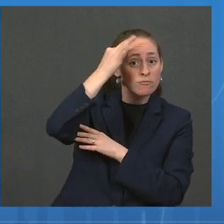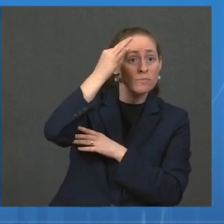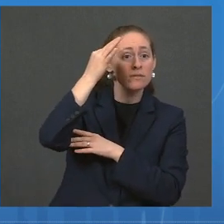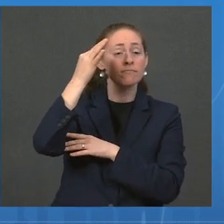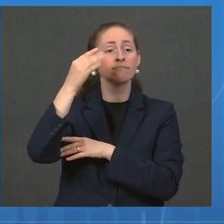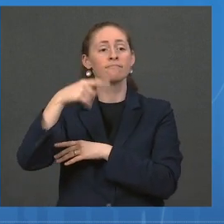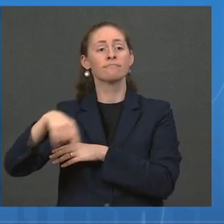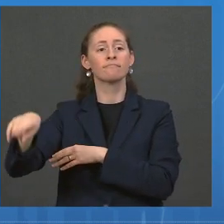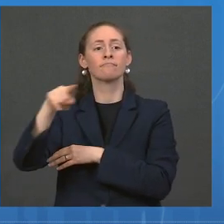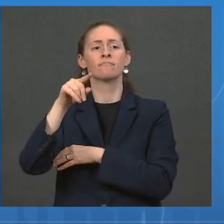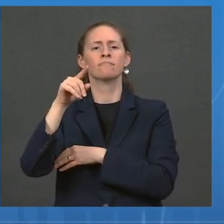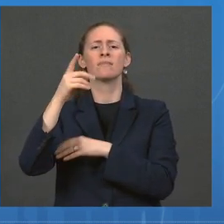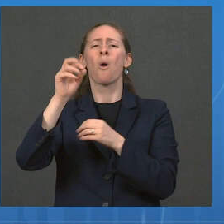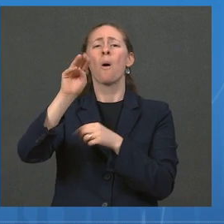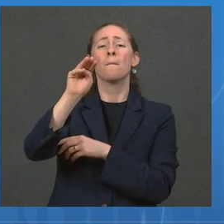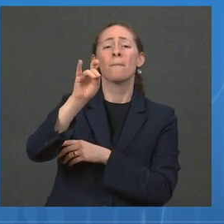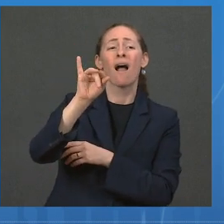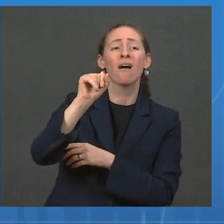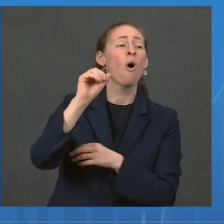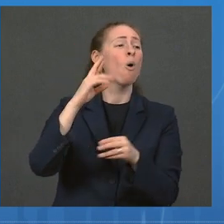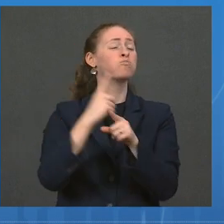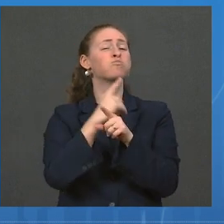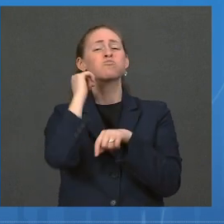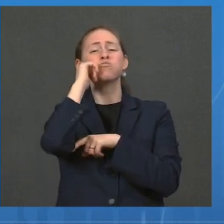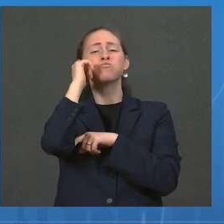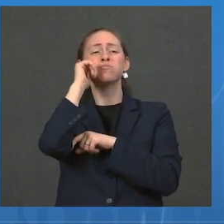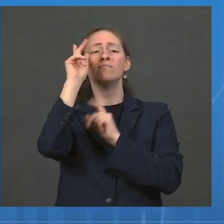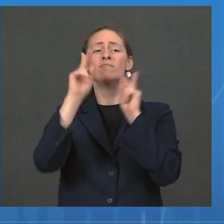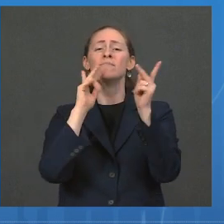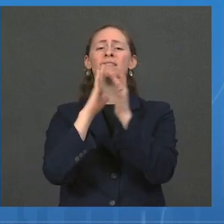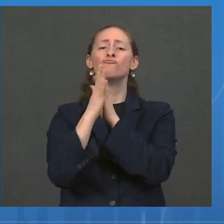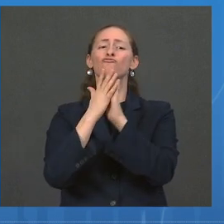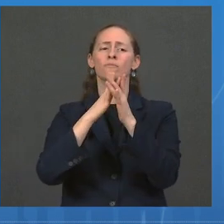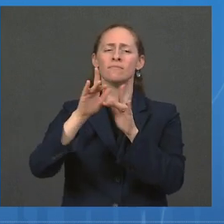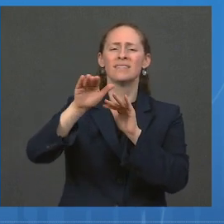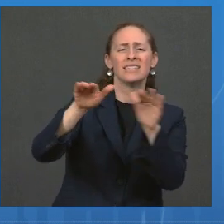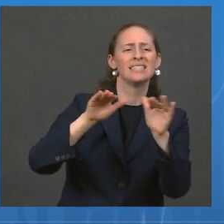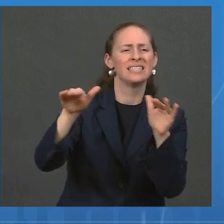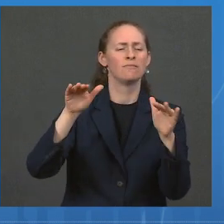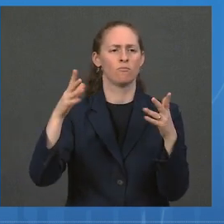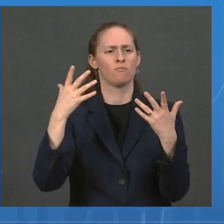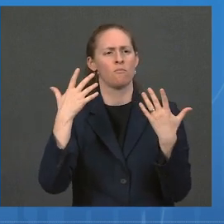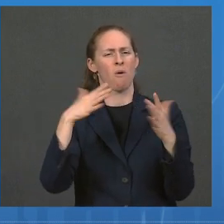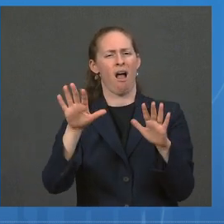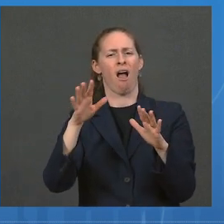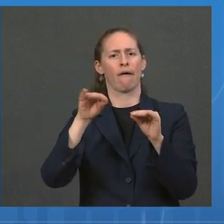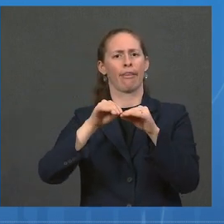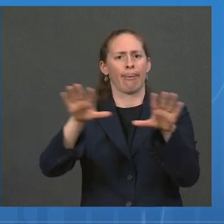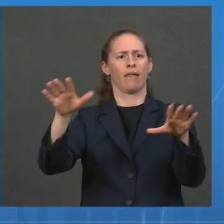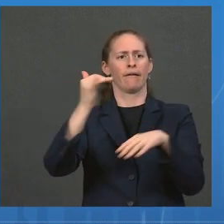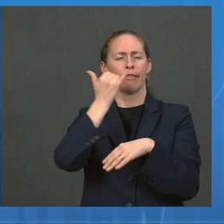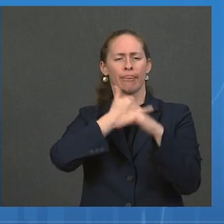to help prevent the flow and spread misinformation online. And so, that's what we've got to all remember.